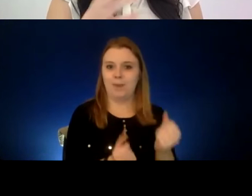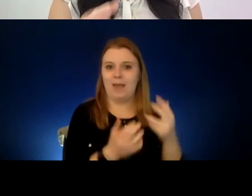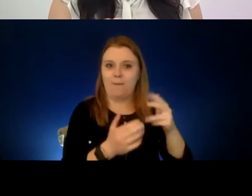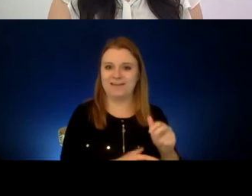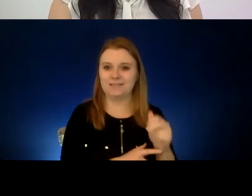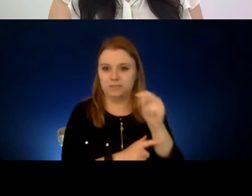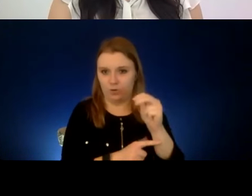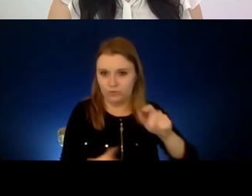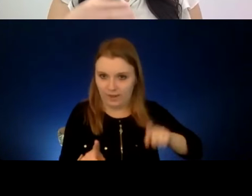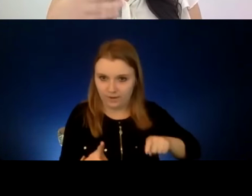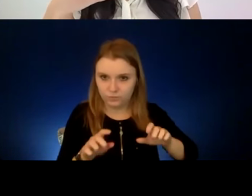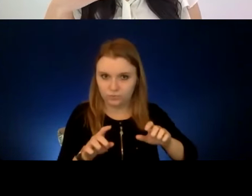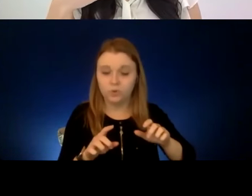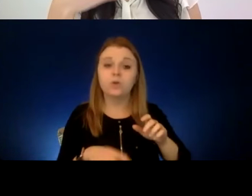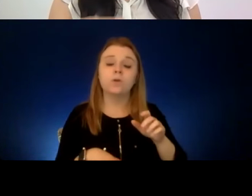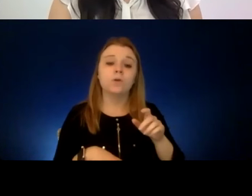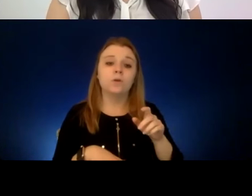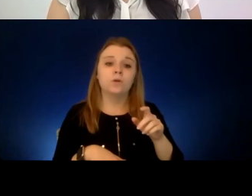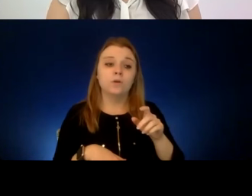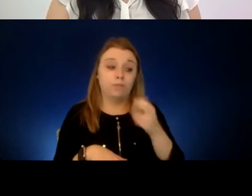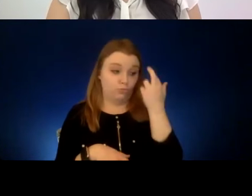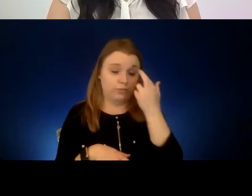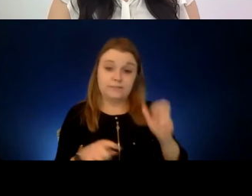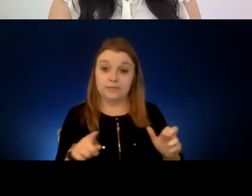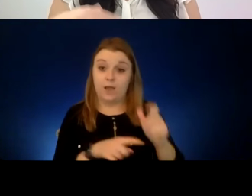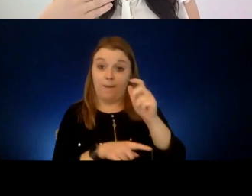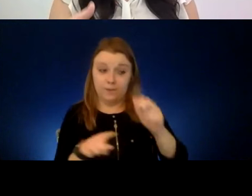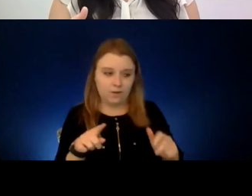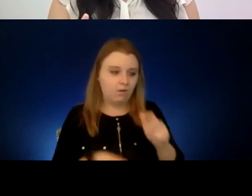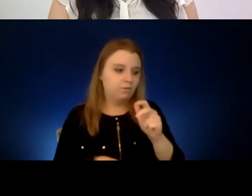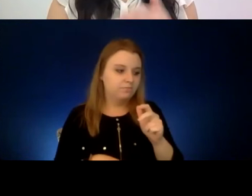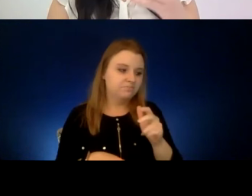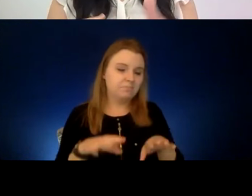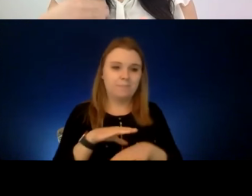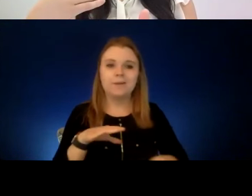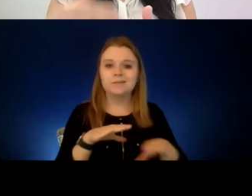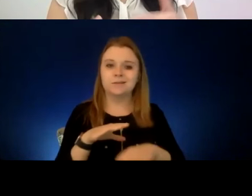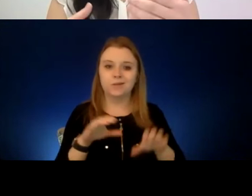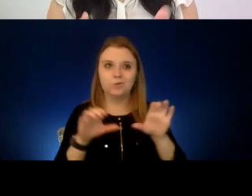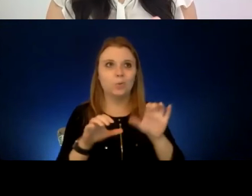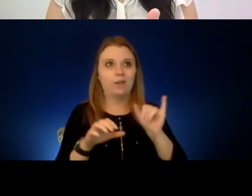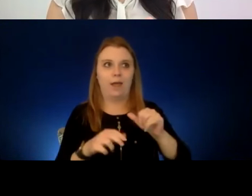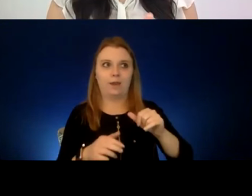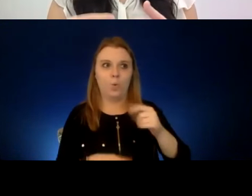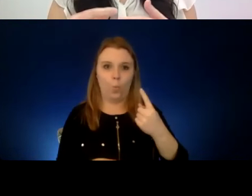The reason for that is going up and down the stairs is essentially doing a single leg squat over and over and over again.